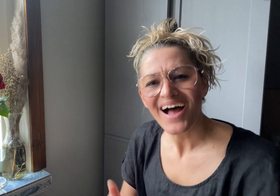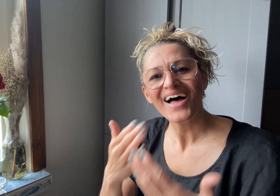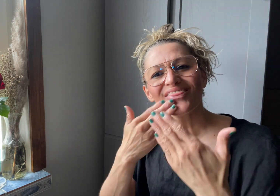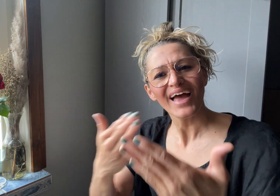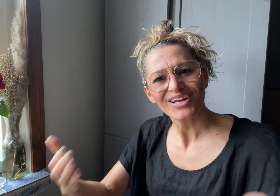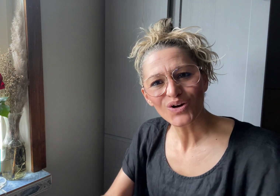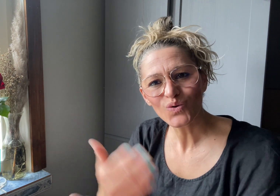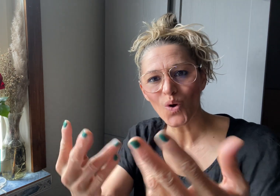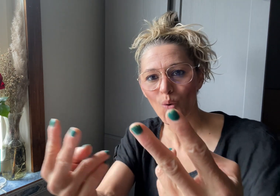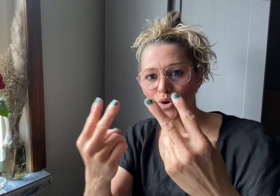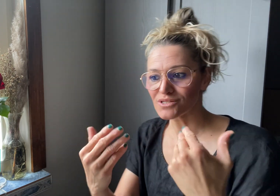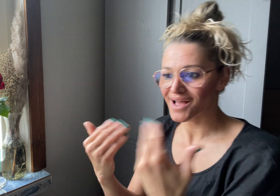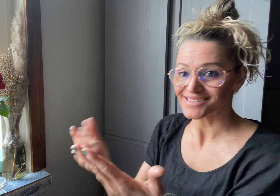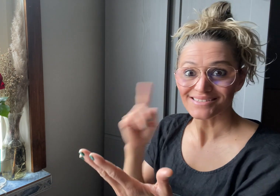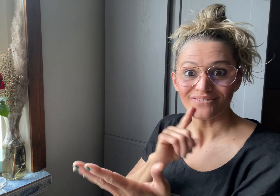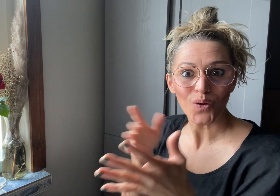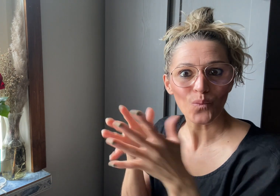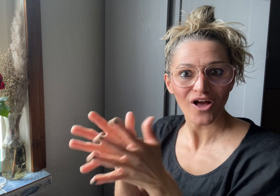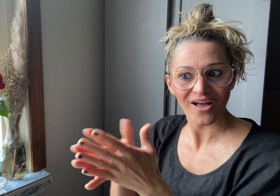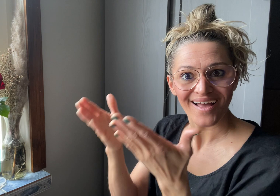Thank you for watching DeafWire!